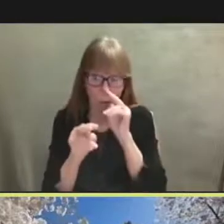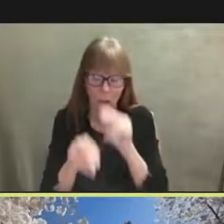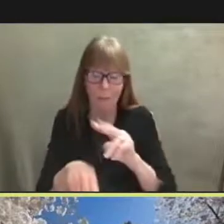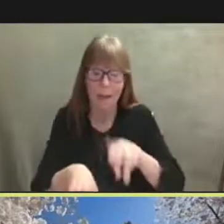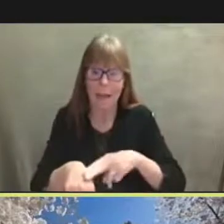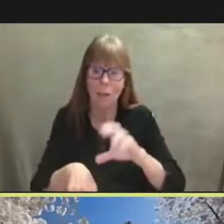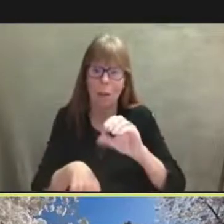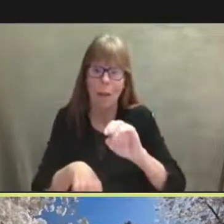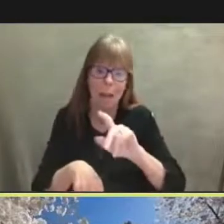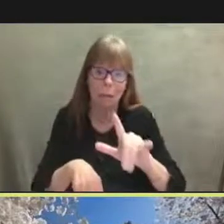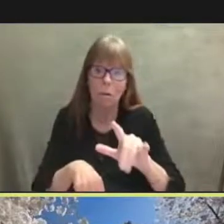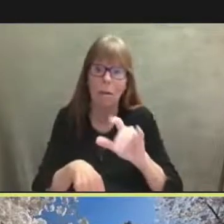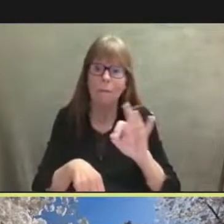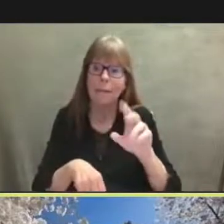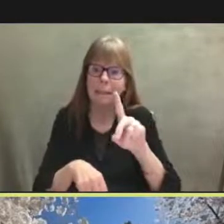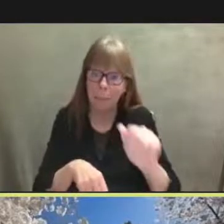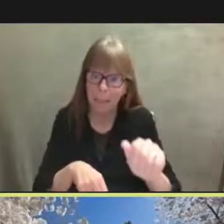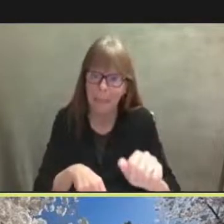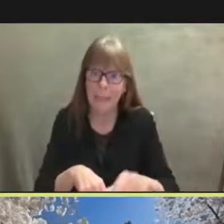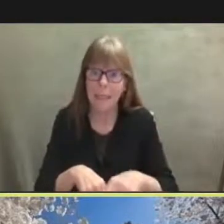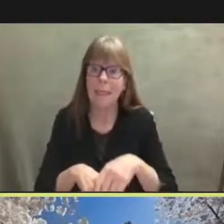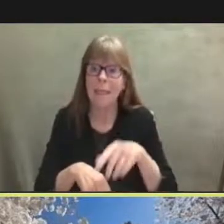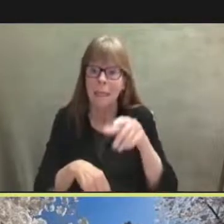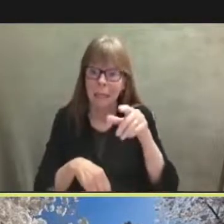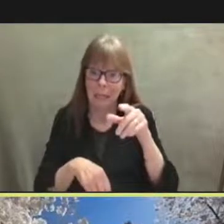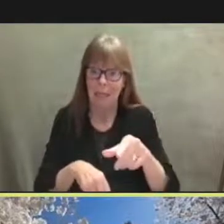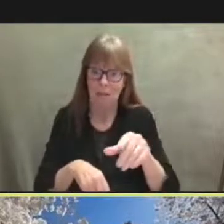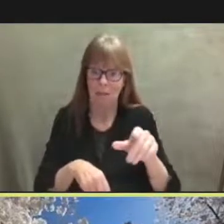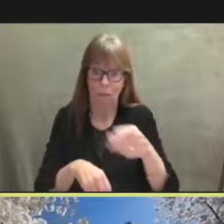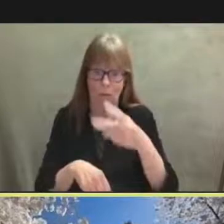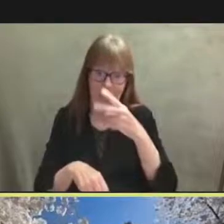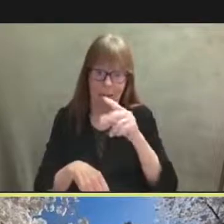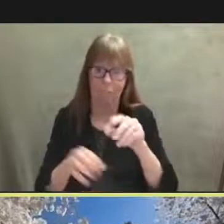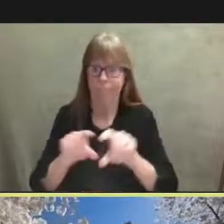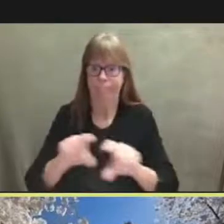NCD, and its role as [a] federal voice for persons with disabilities, the president,